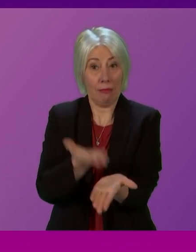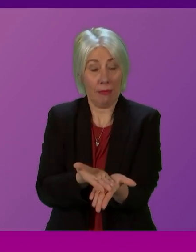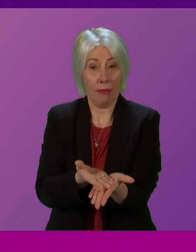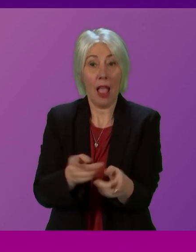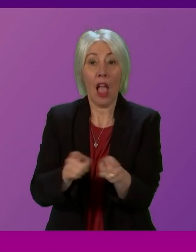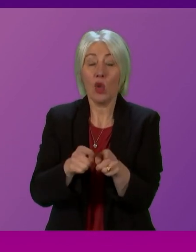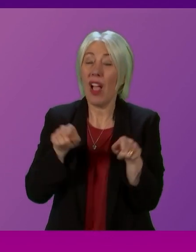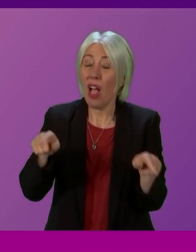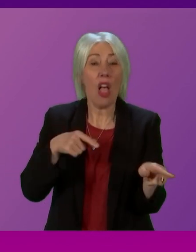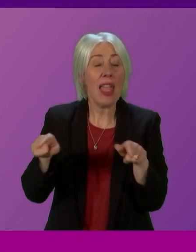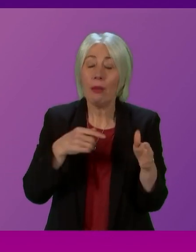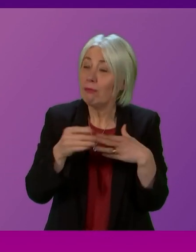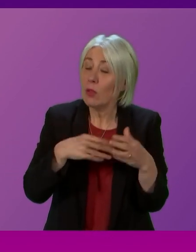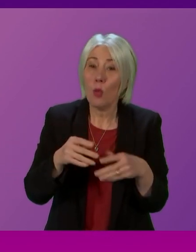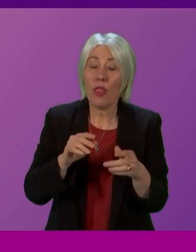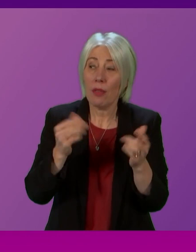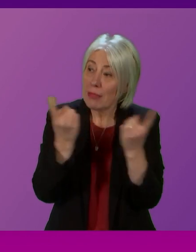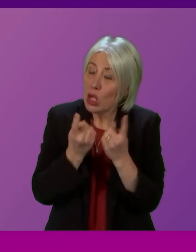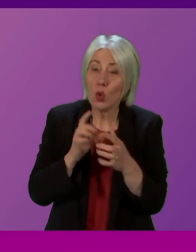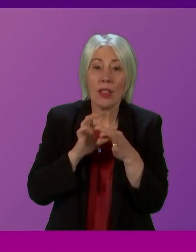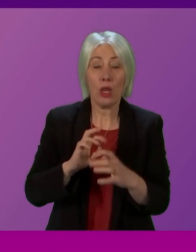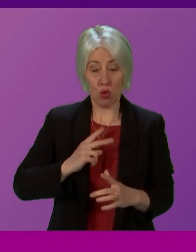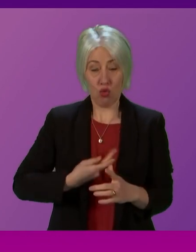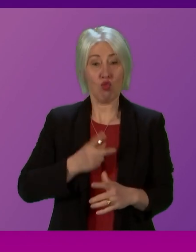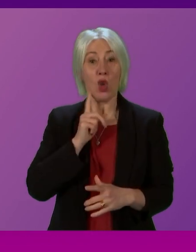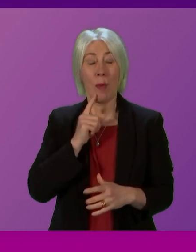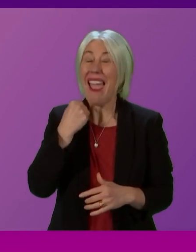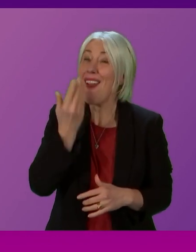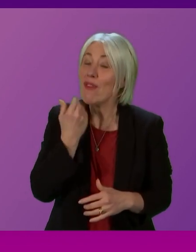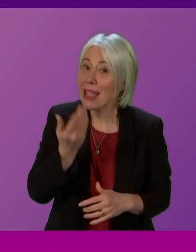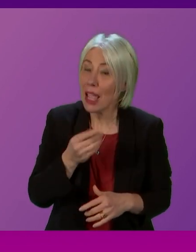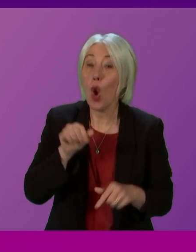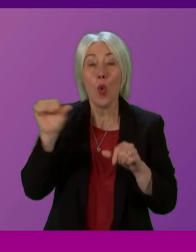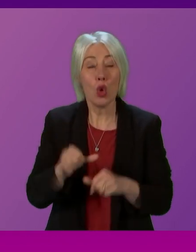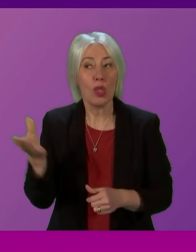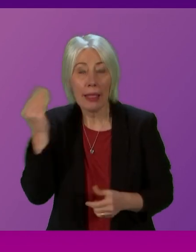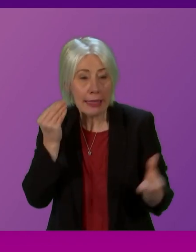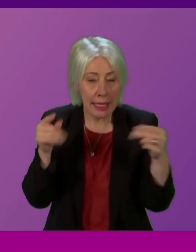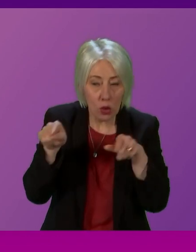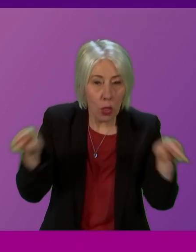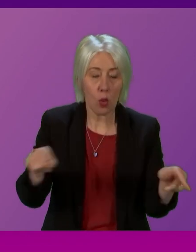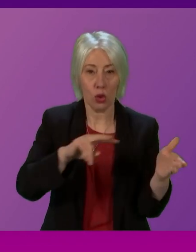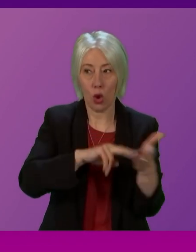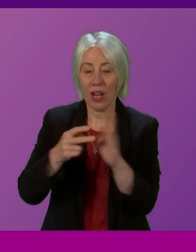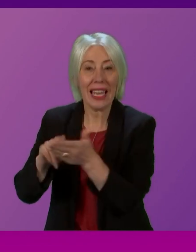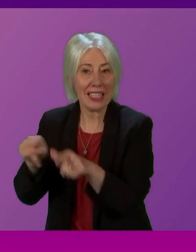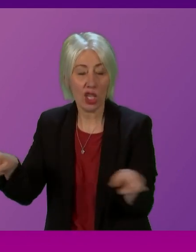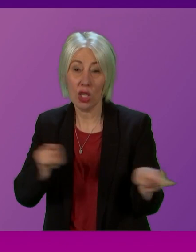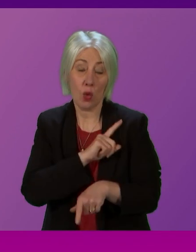women every day. We could all do with listening more to them, because they are in many respects the experts